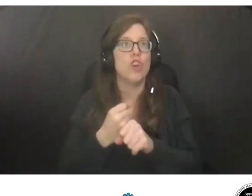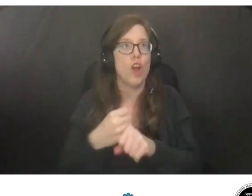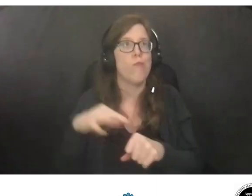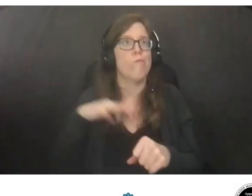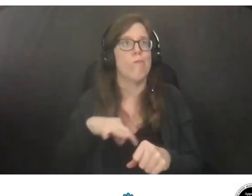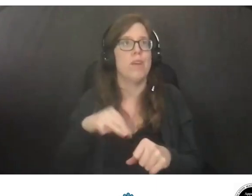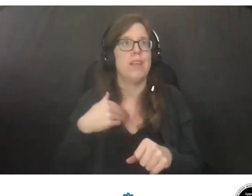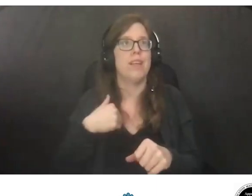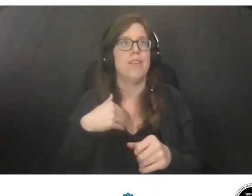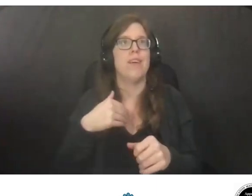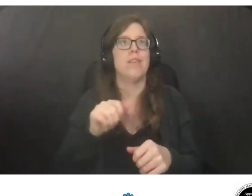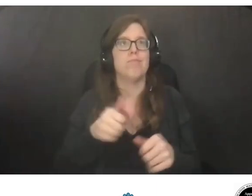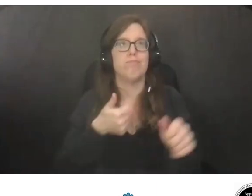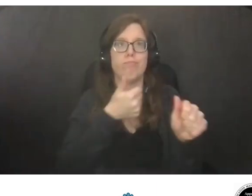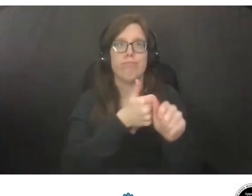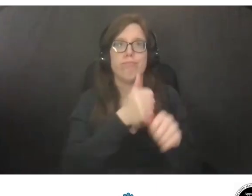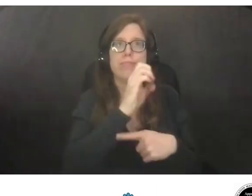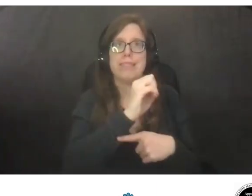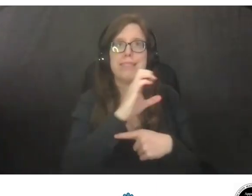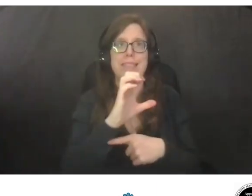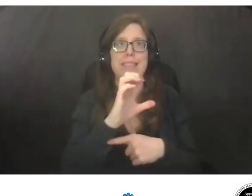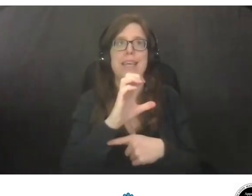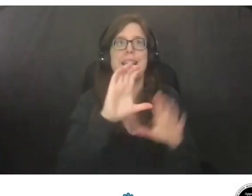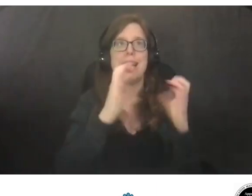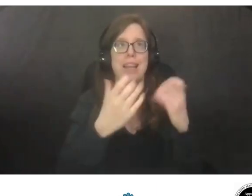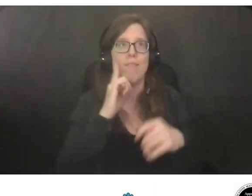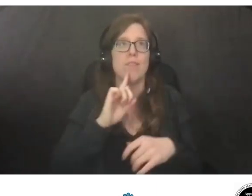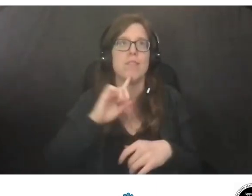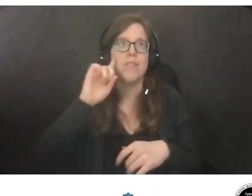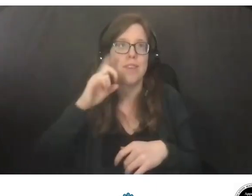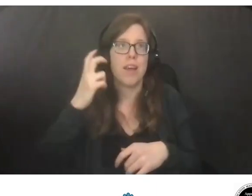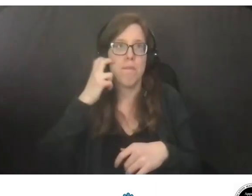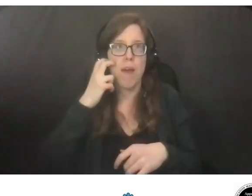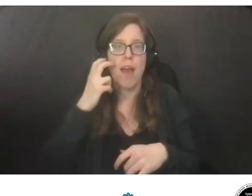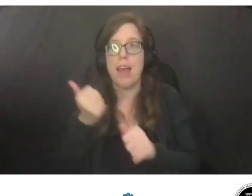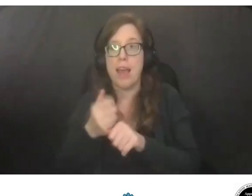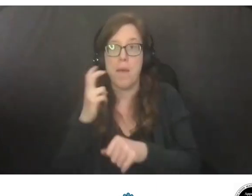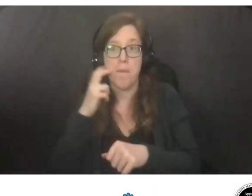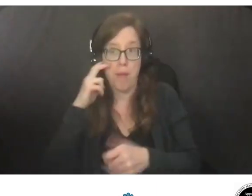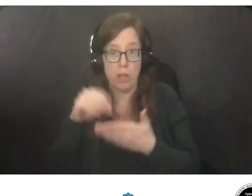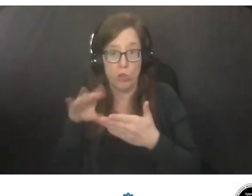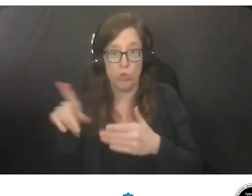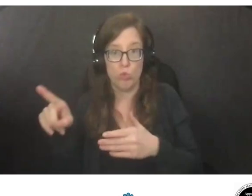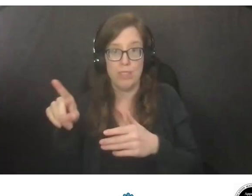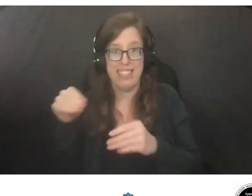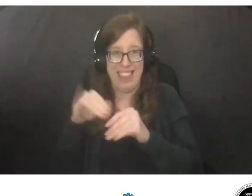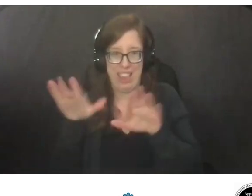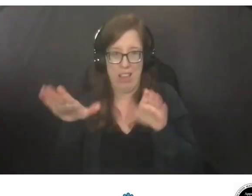up a standalone ECC class, where deafblind and blind students in the county come together